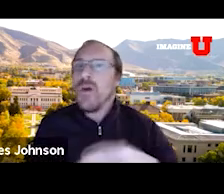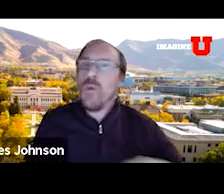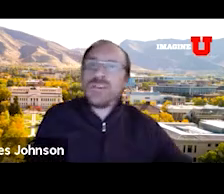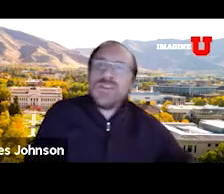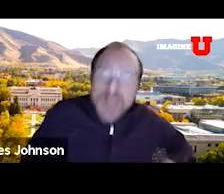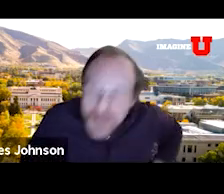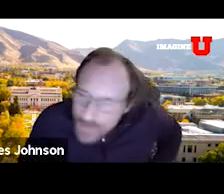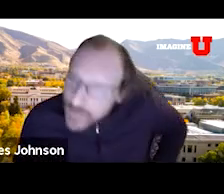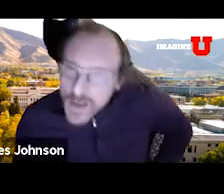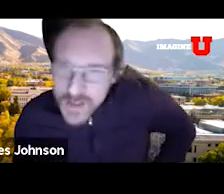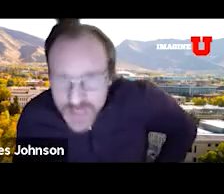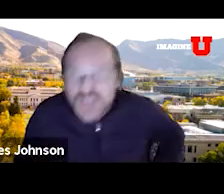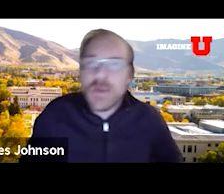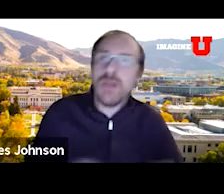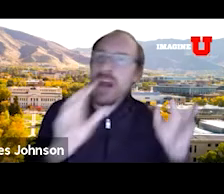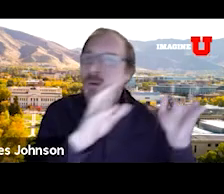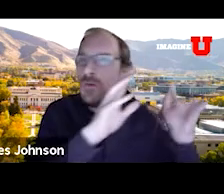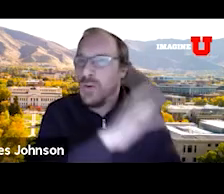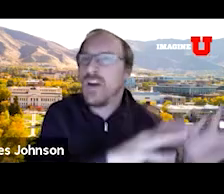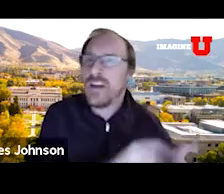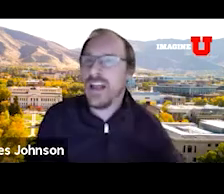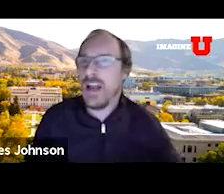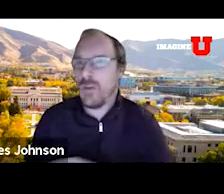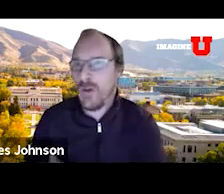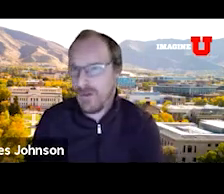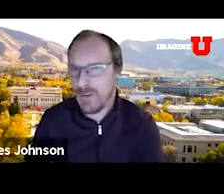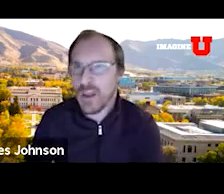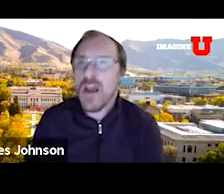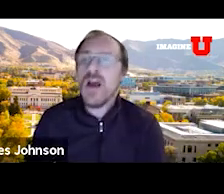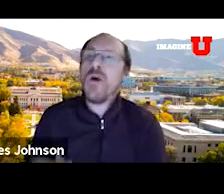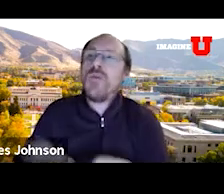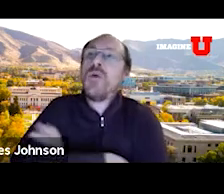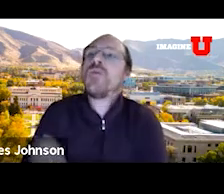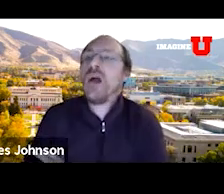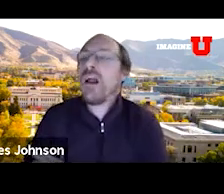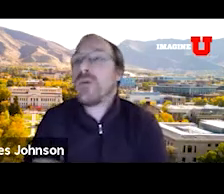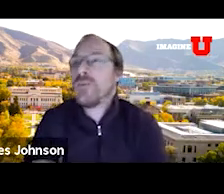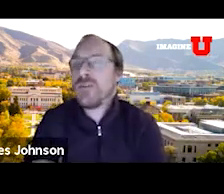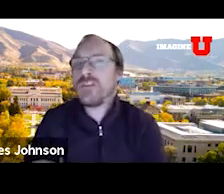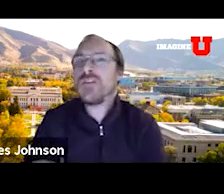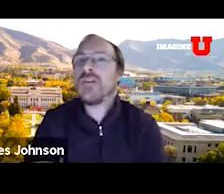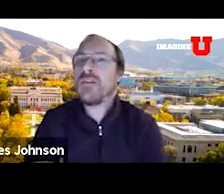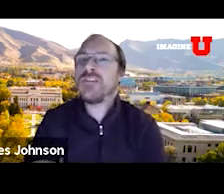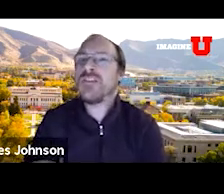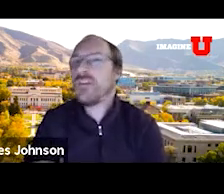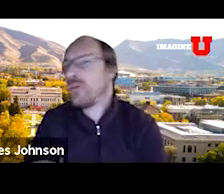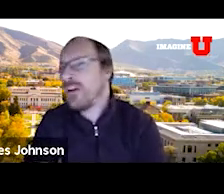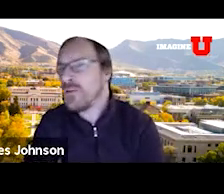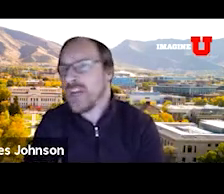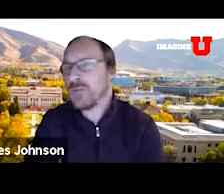once said to me when I was done hanging out with a couple of my friends, she said, "You know what, James,